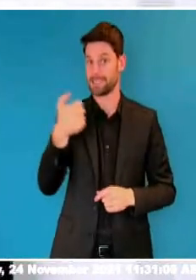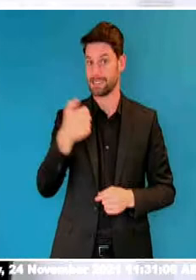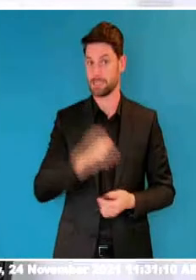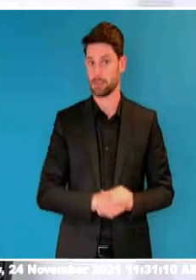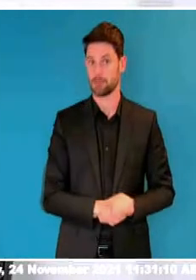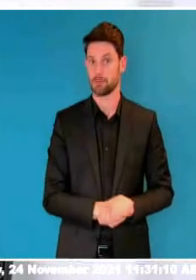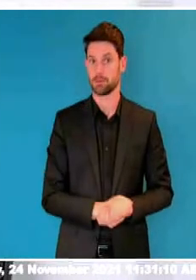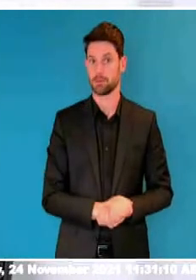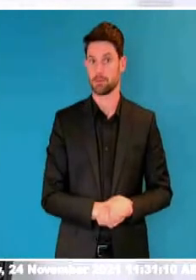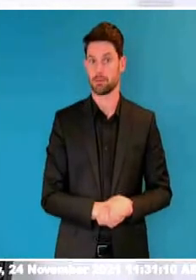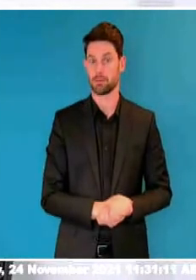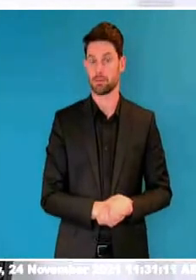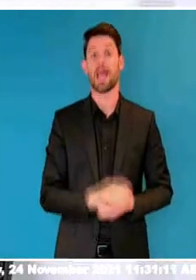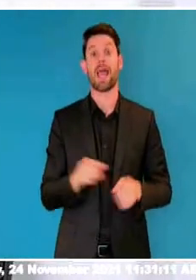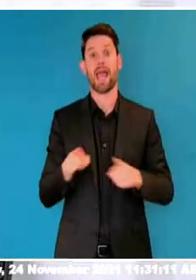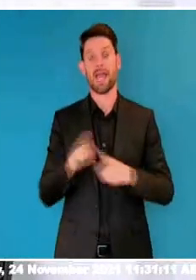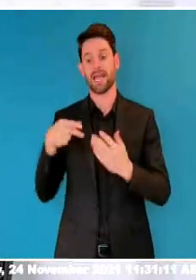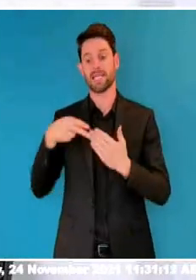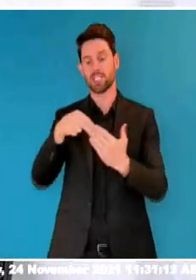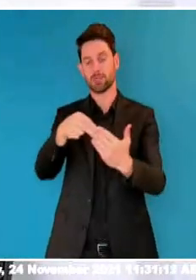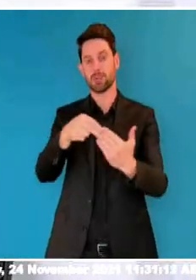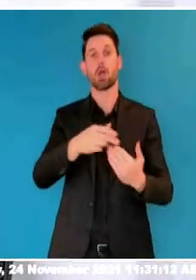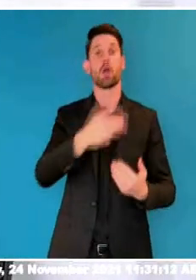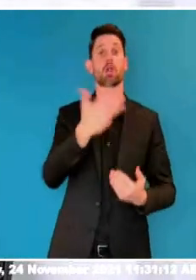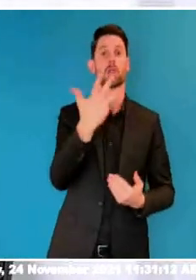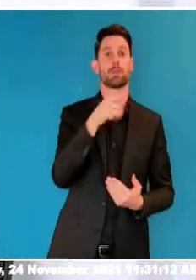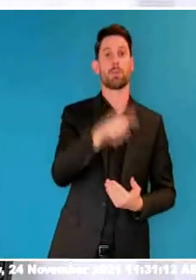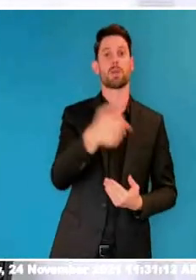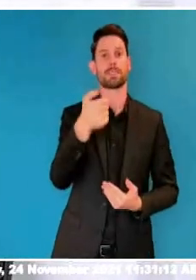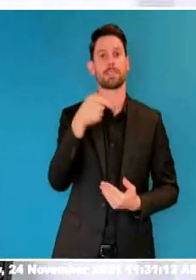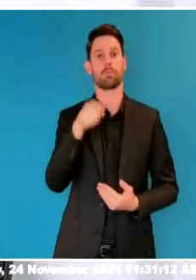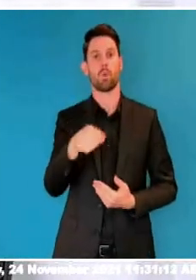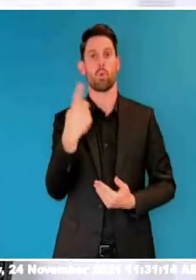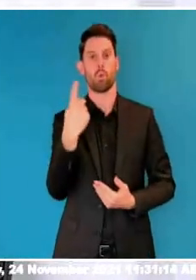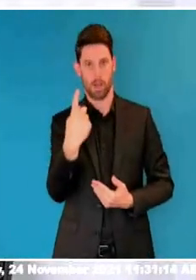with annexures at 19 16.1 to 19 16.5.